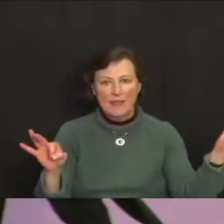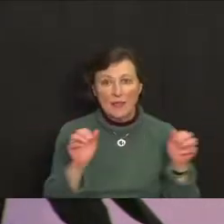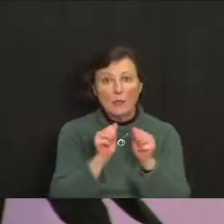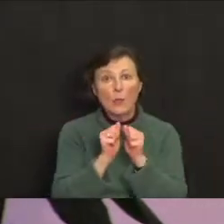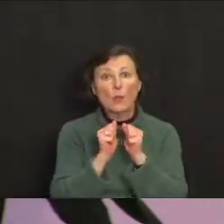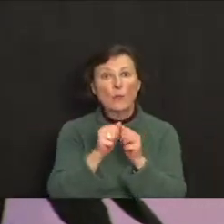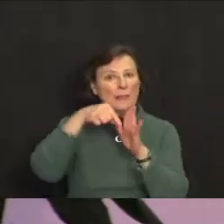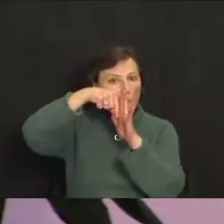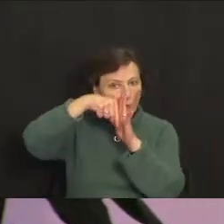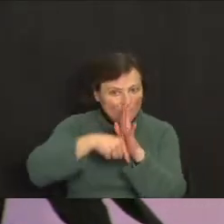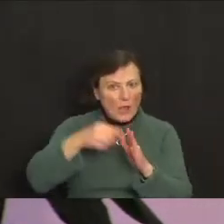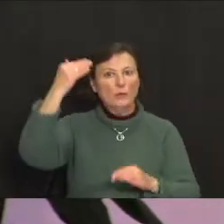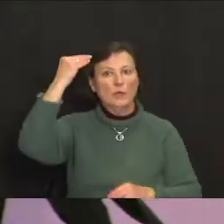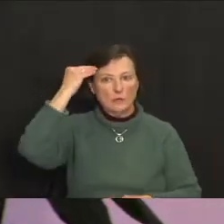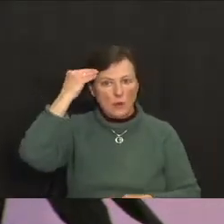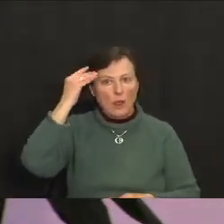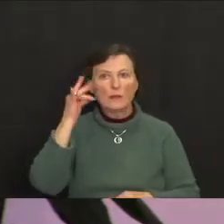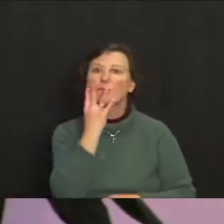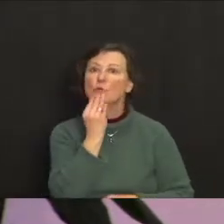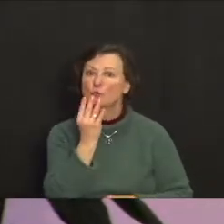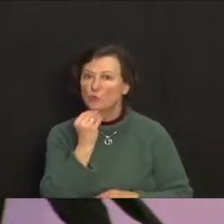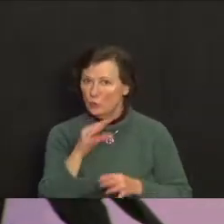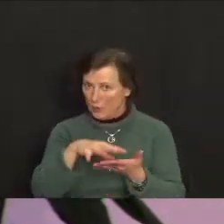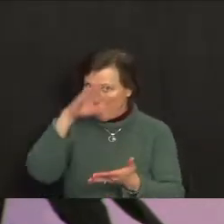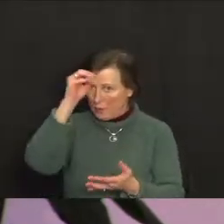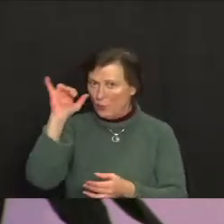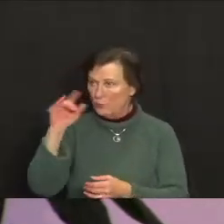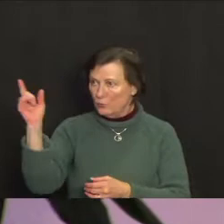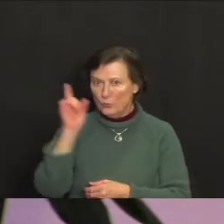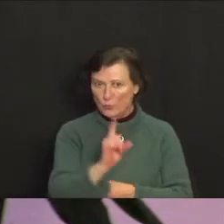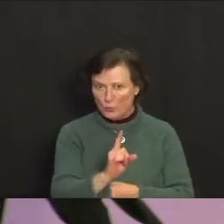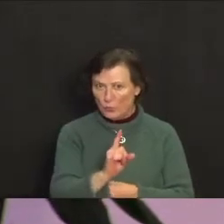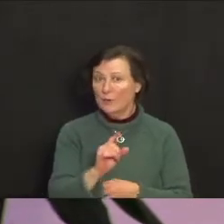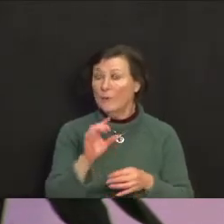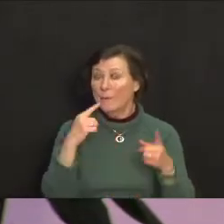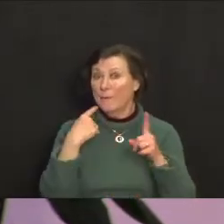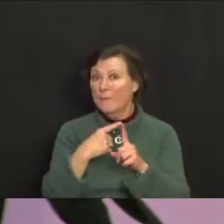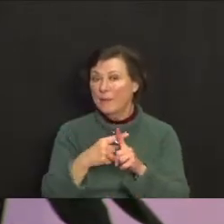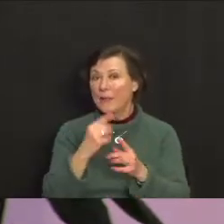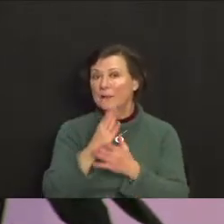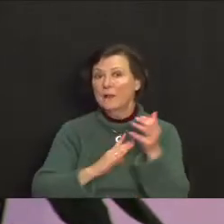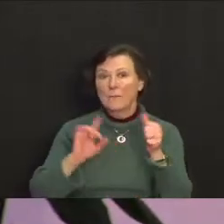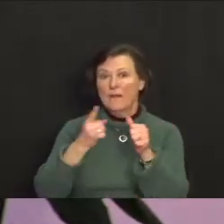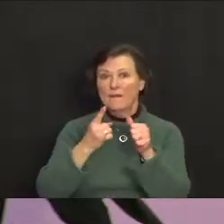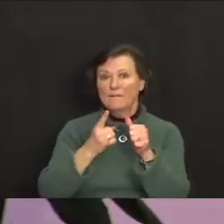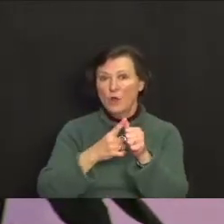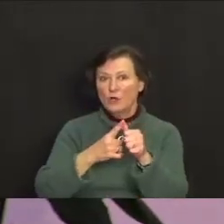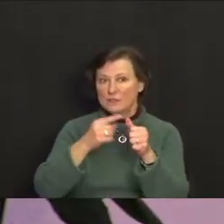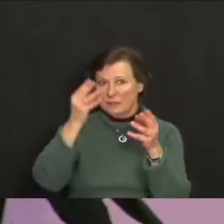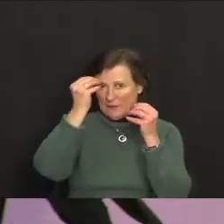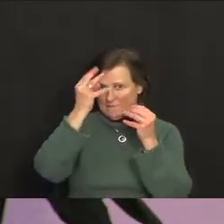knowledge of Jewish learning" plus, no doubt, some firsthand knowledge of Islam, which also